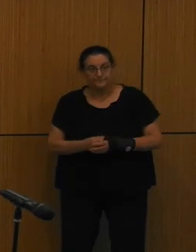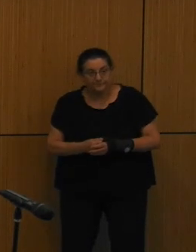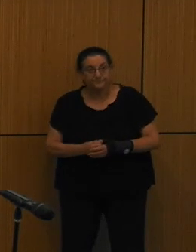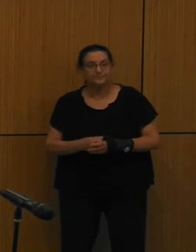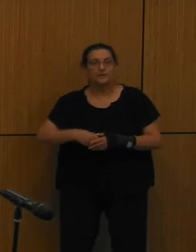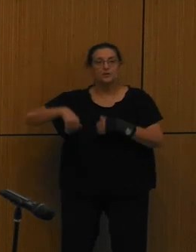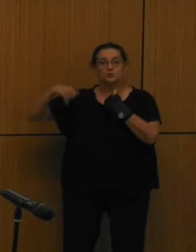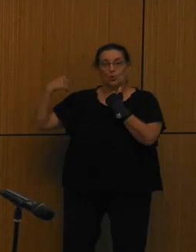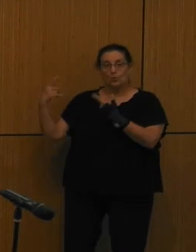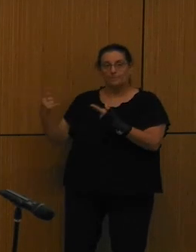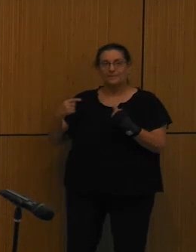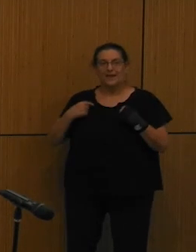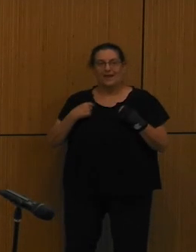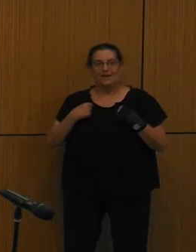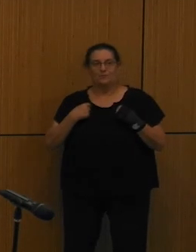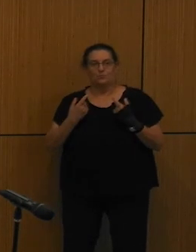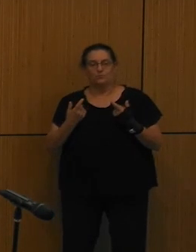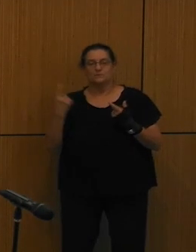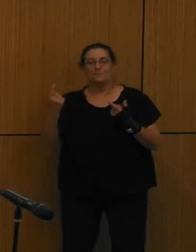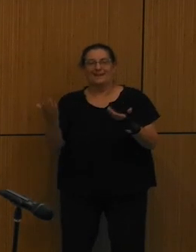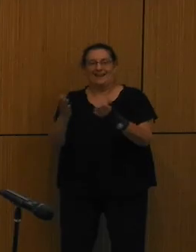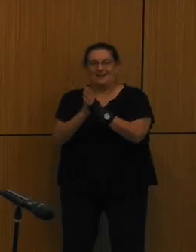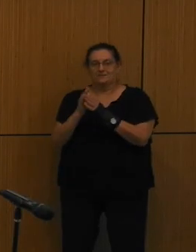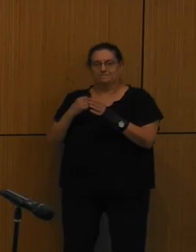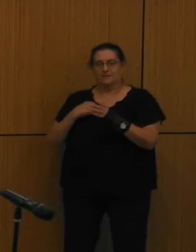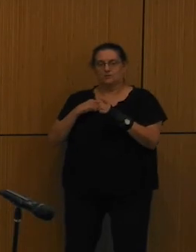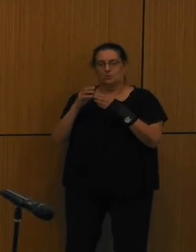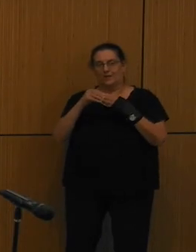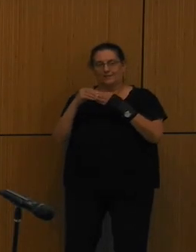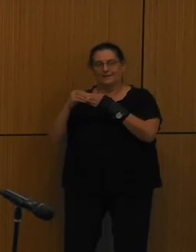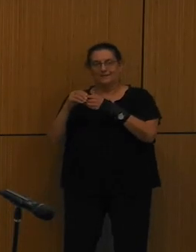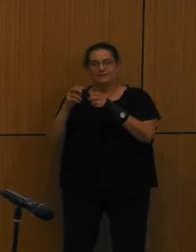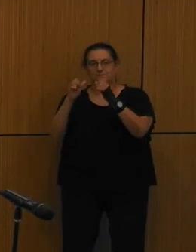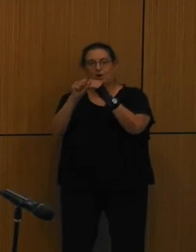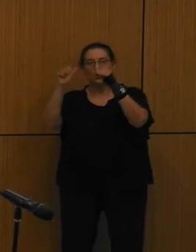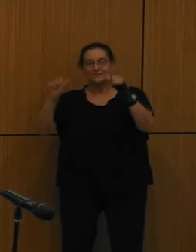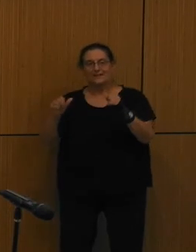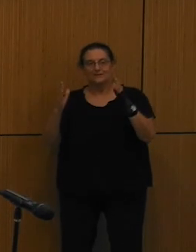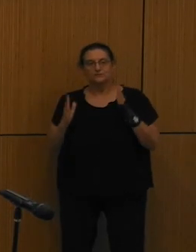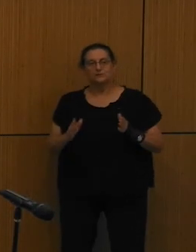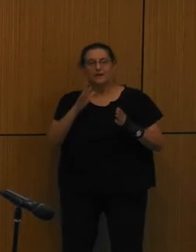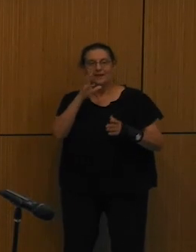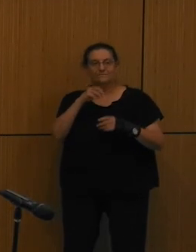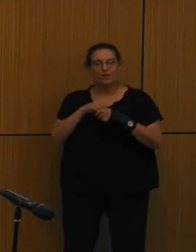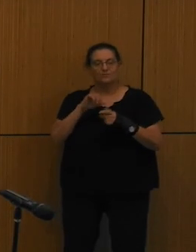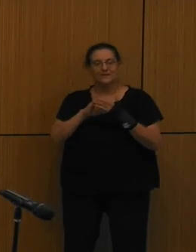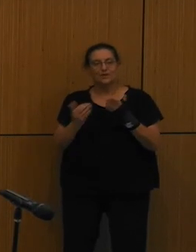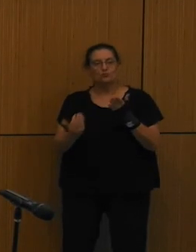I was, asked by the lead architect who is involved in a redesign of the,